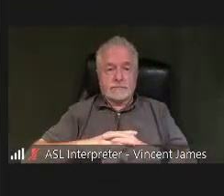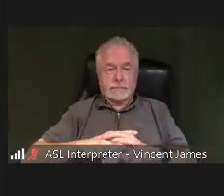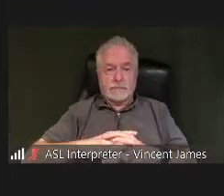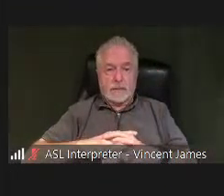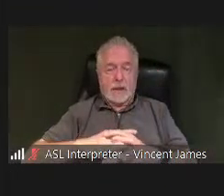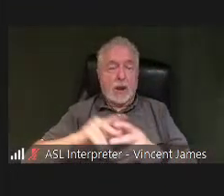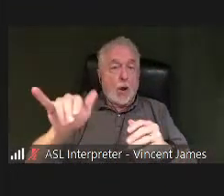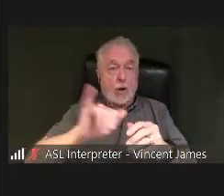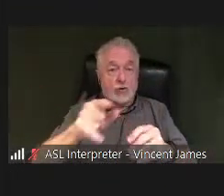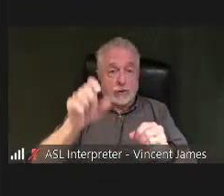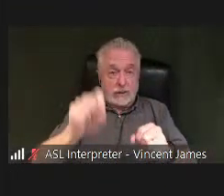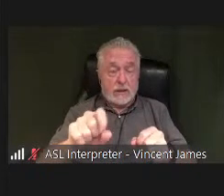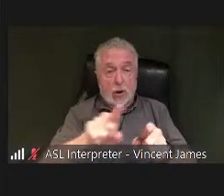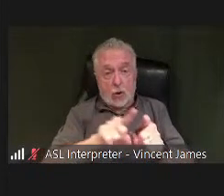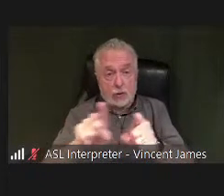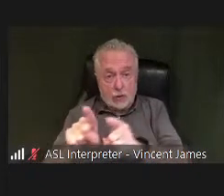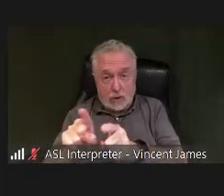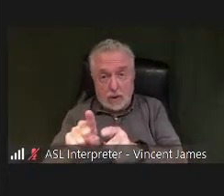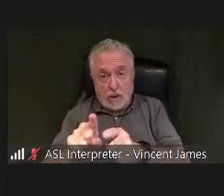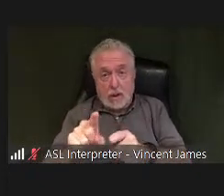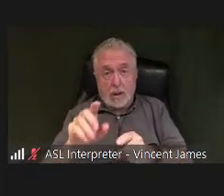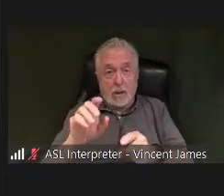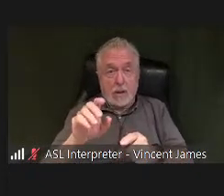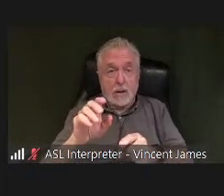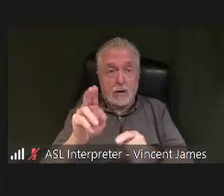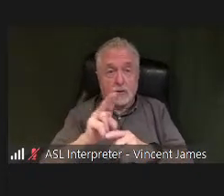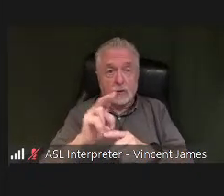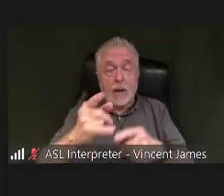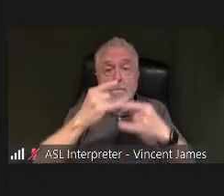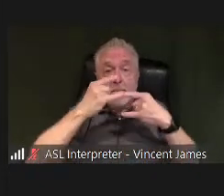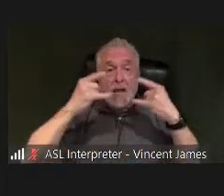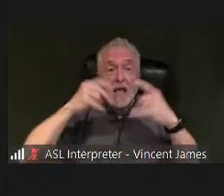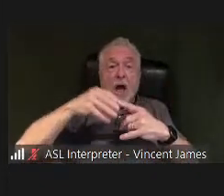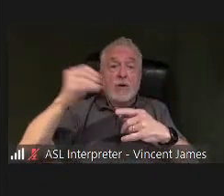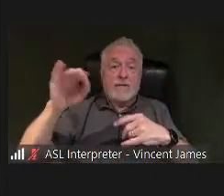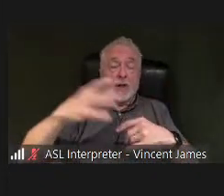Also, you can also use your your mass outdoors, if you'd like.